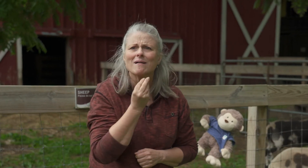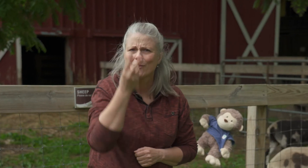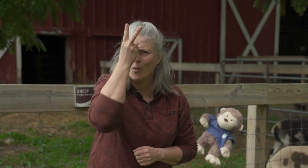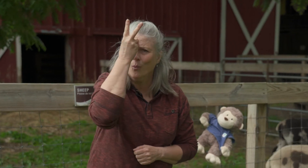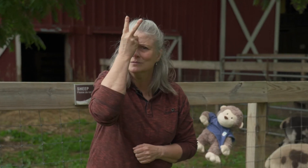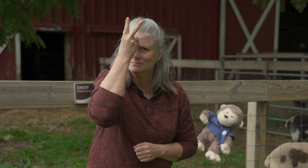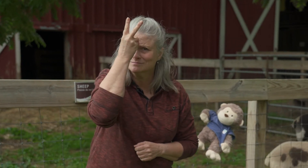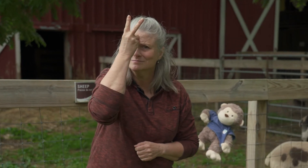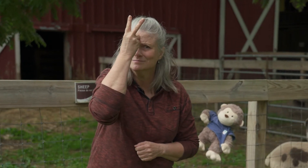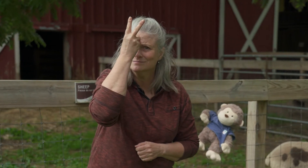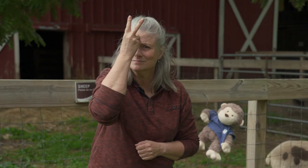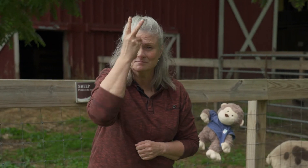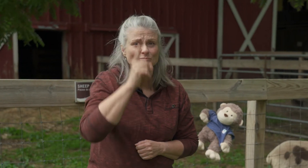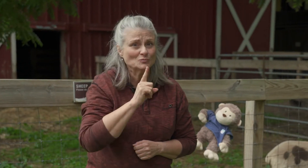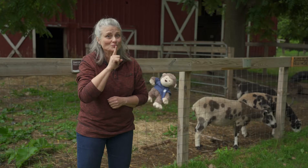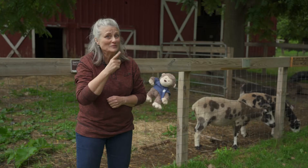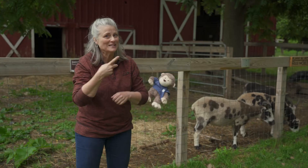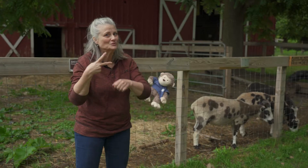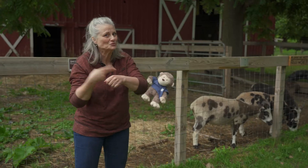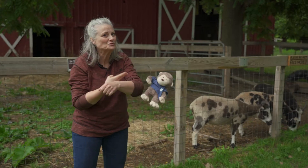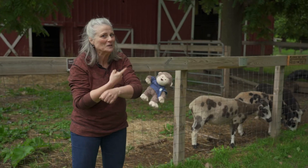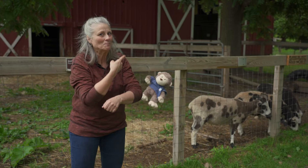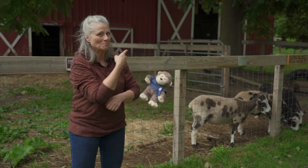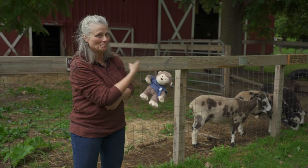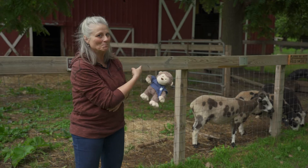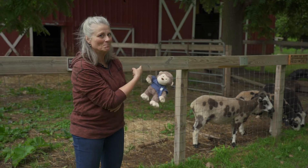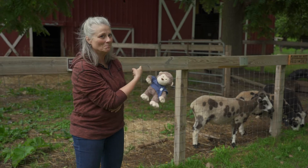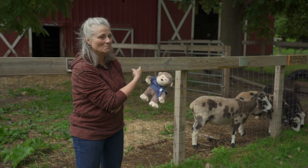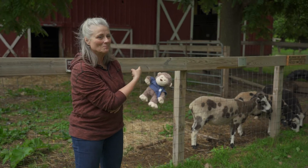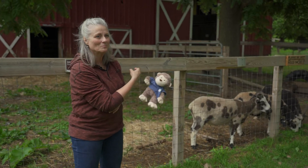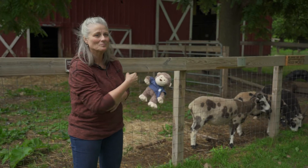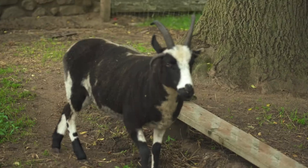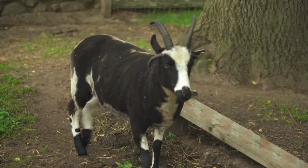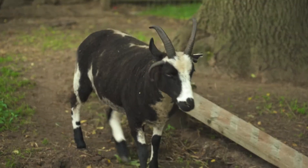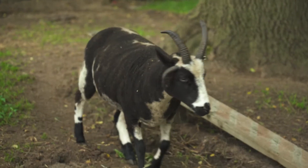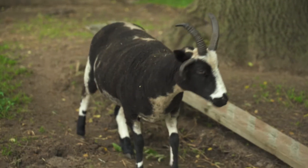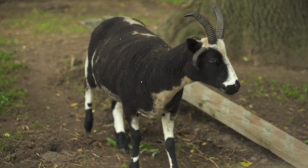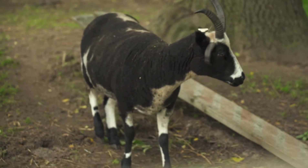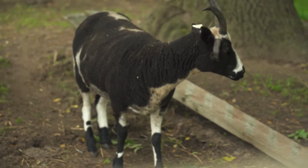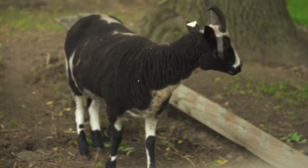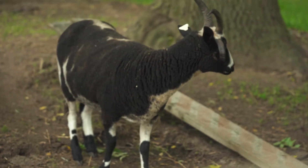They look very similar to goats, but they are actually sheep.